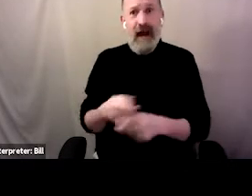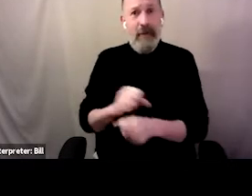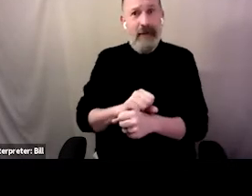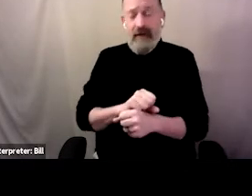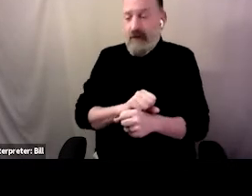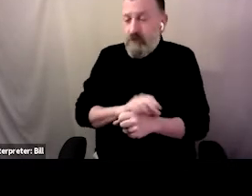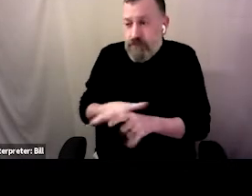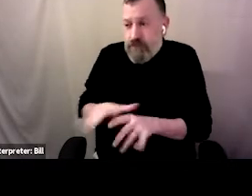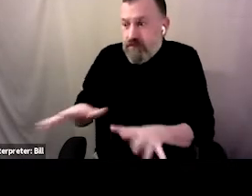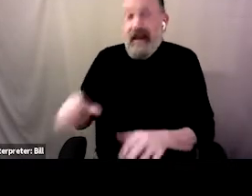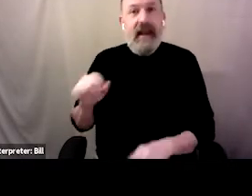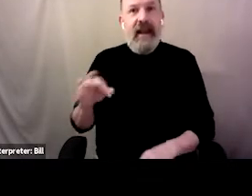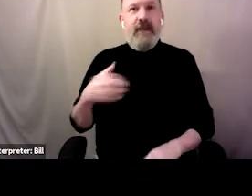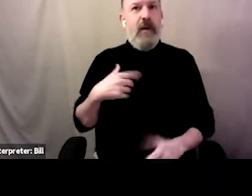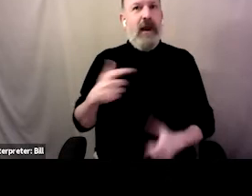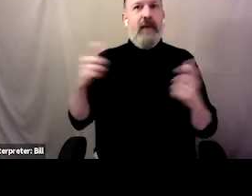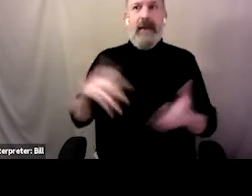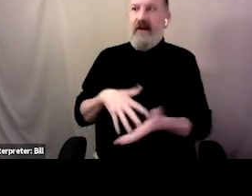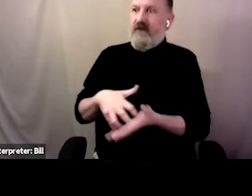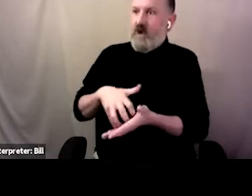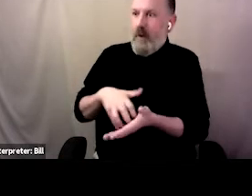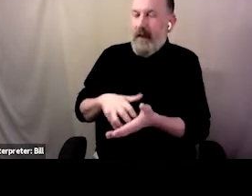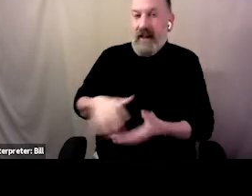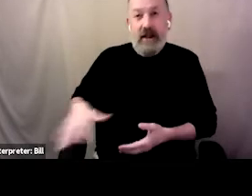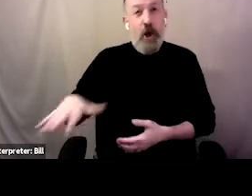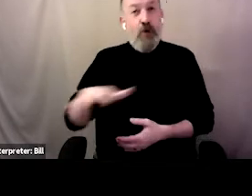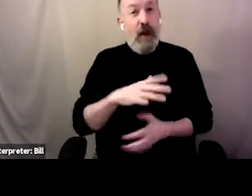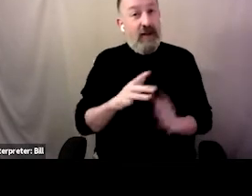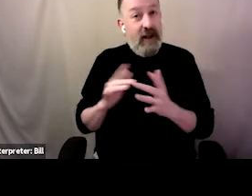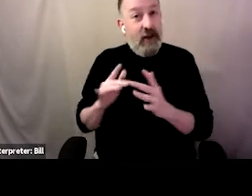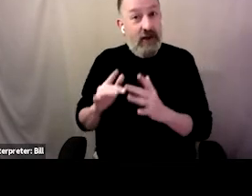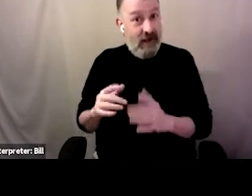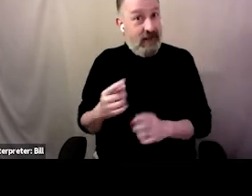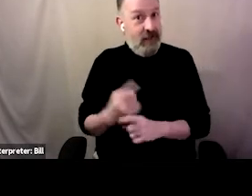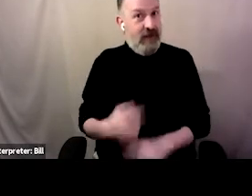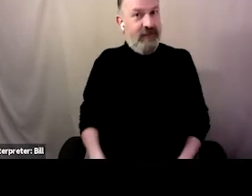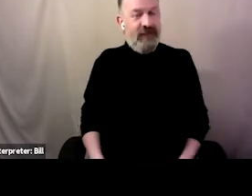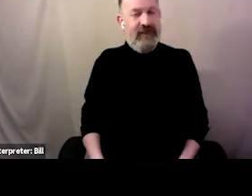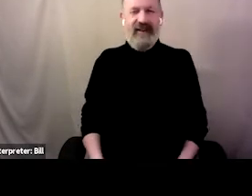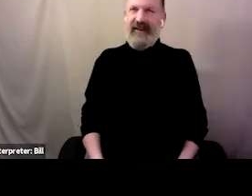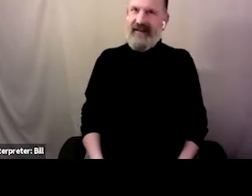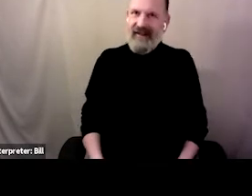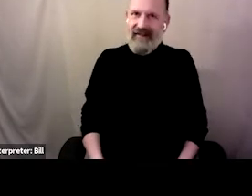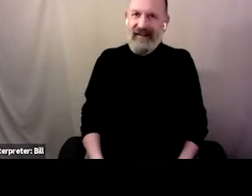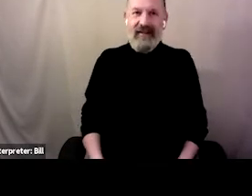if we had a large scale vulnerability crossing the internet right i mean CalebBarlow: The crazy thing about not petty, is it had a kill switch